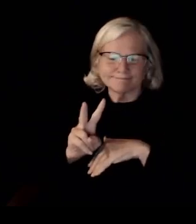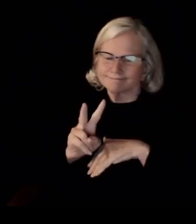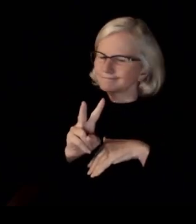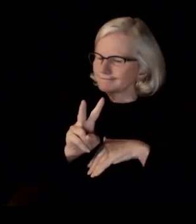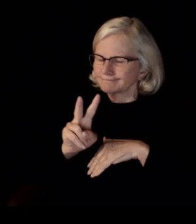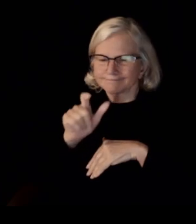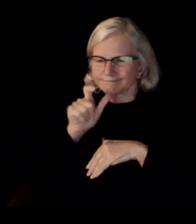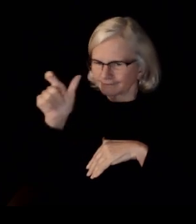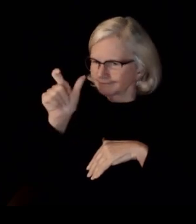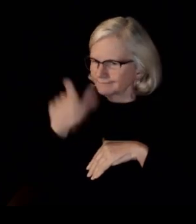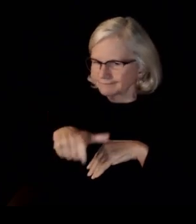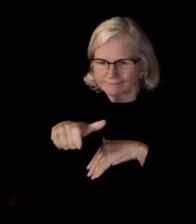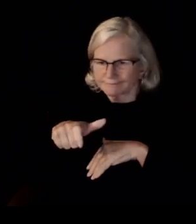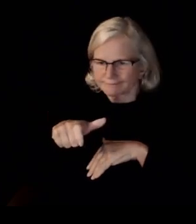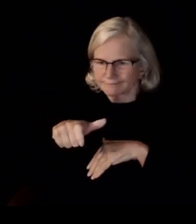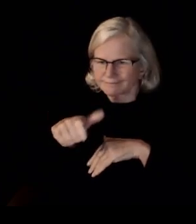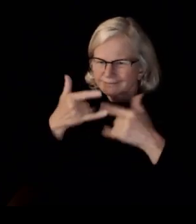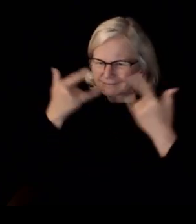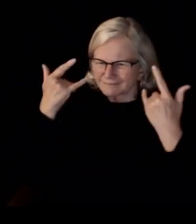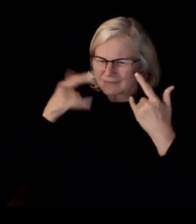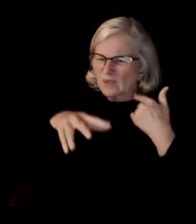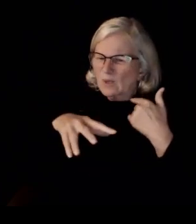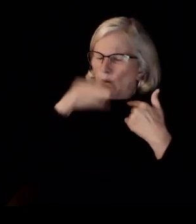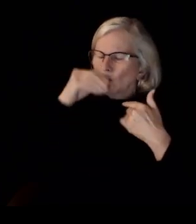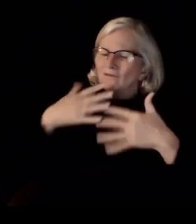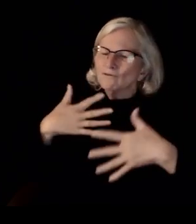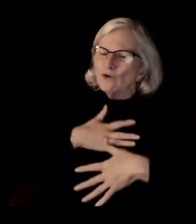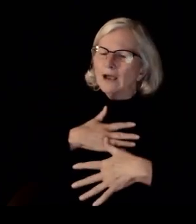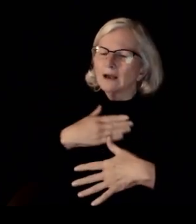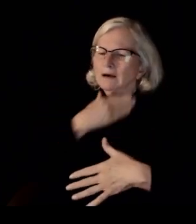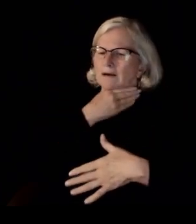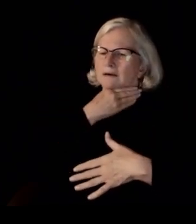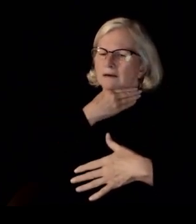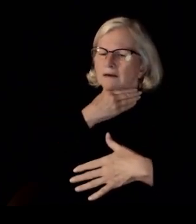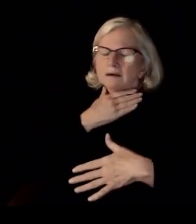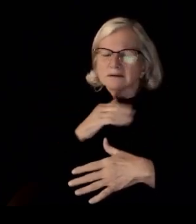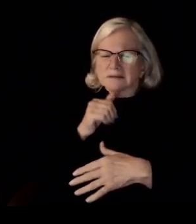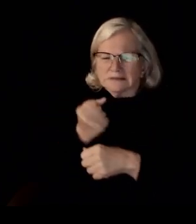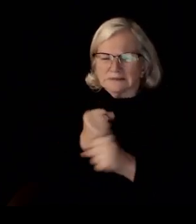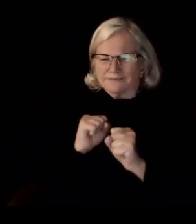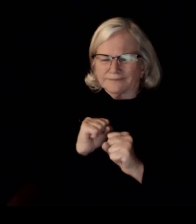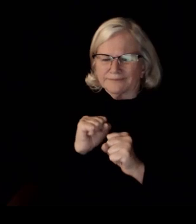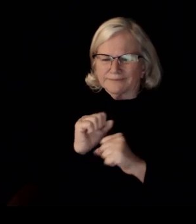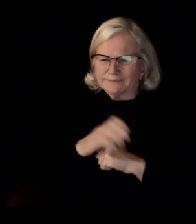even though the exemption extends to children five years old and under. We believe it's